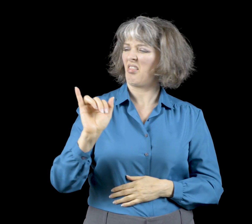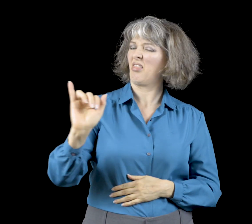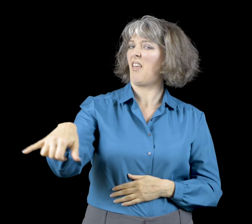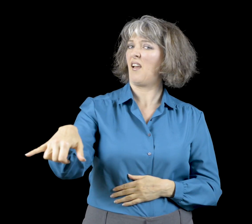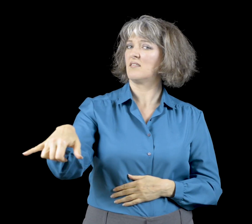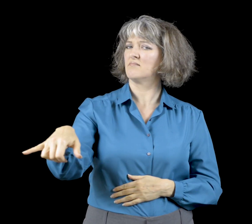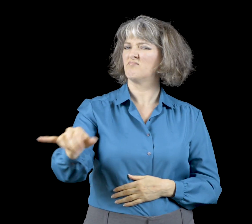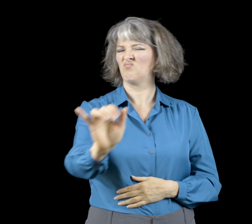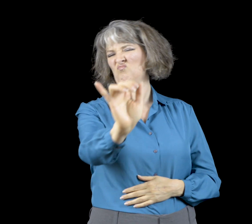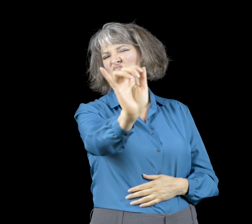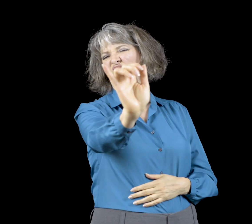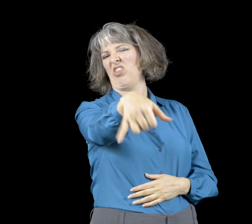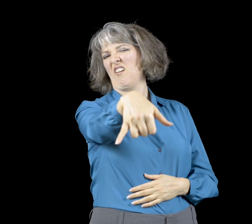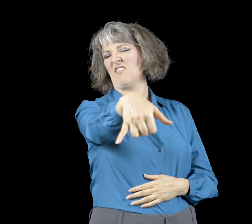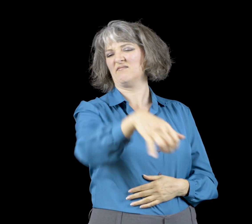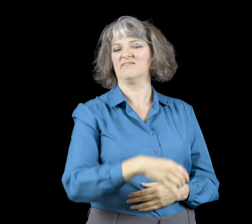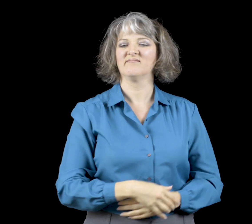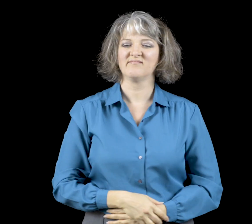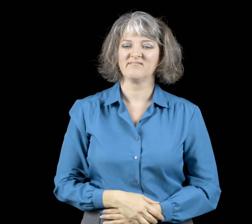Or a particular. Or so.